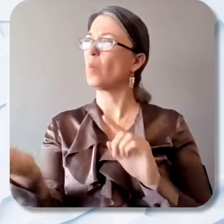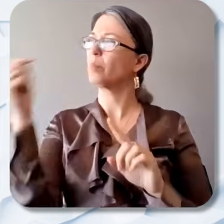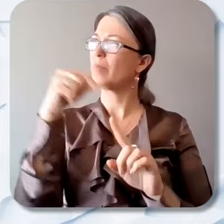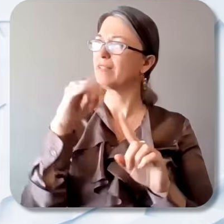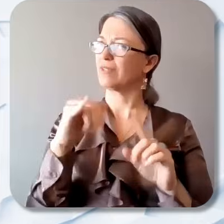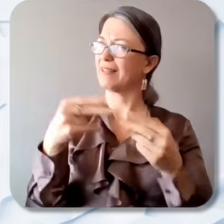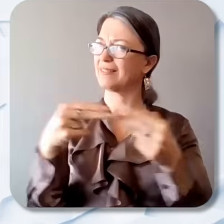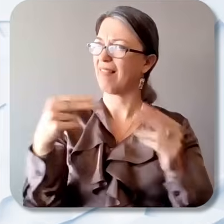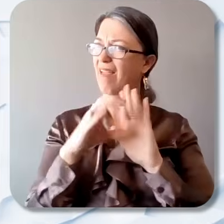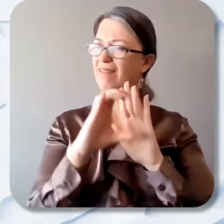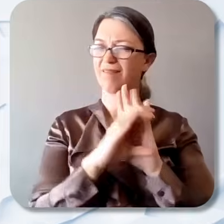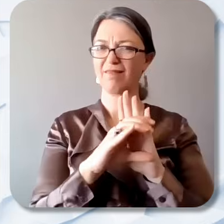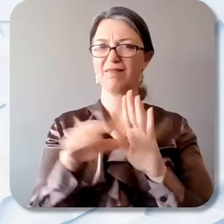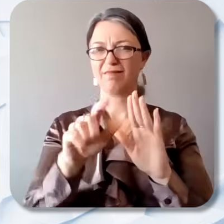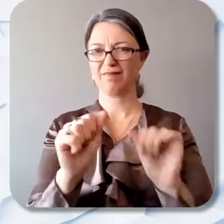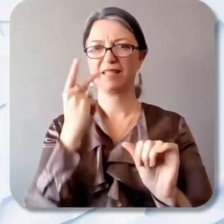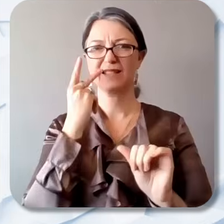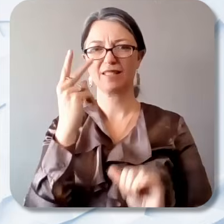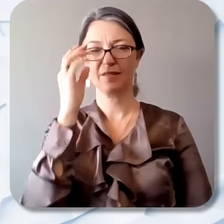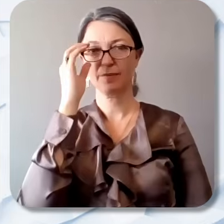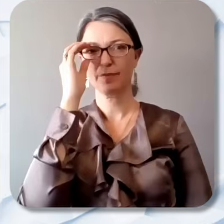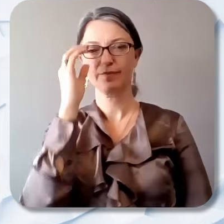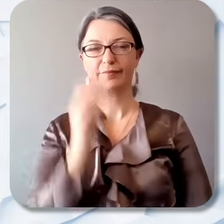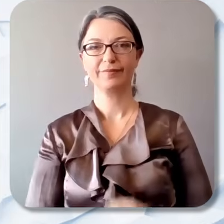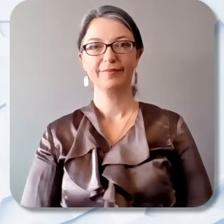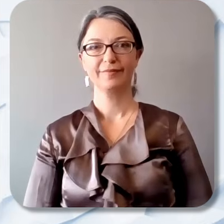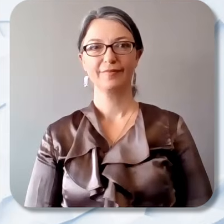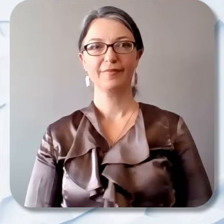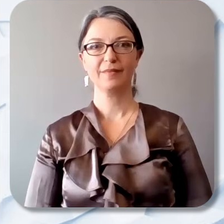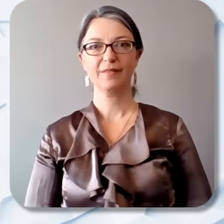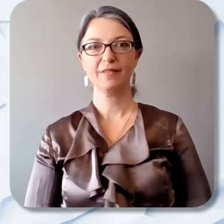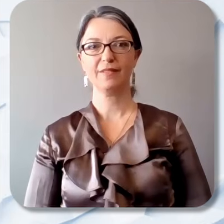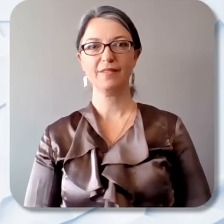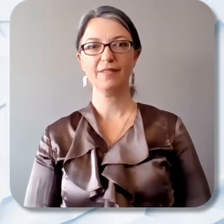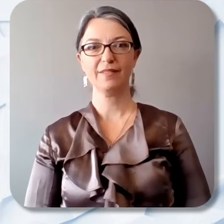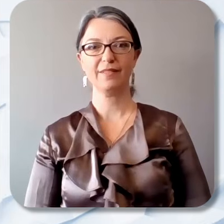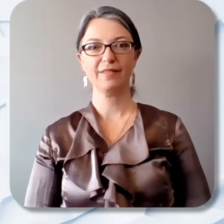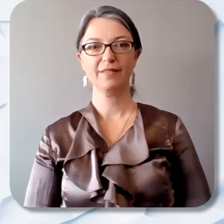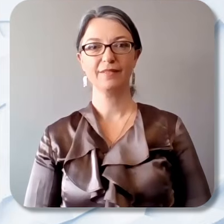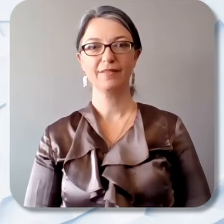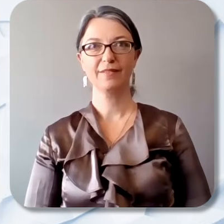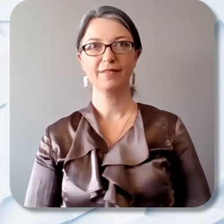So folks can see what is the information we are collecting So, right here on the bottom